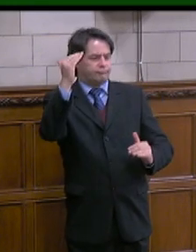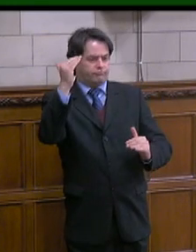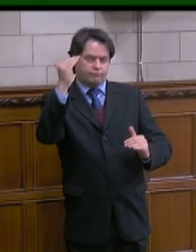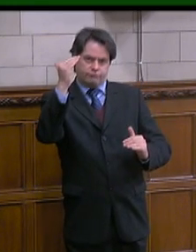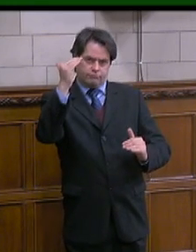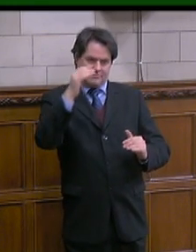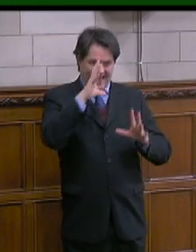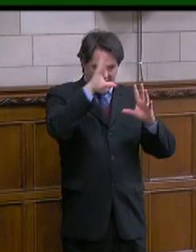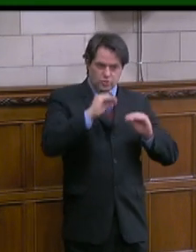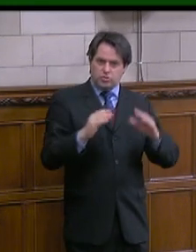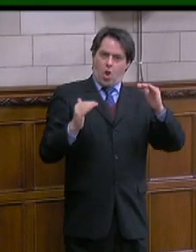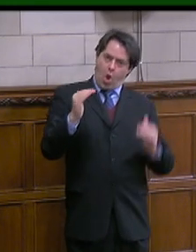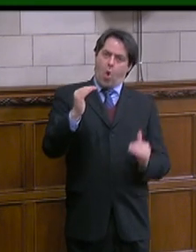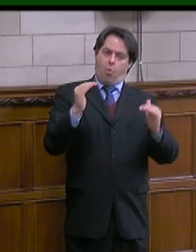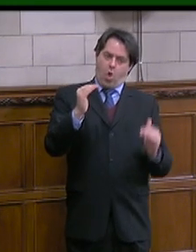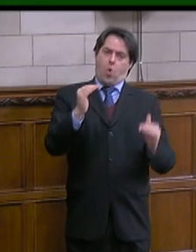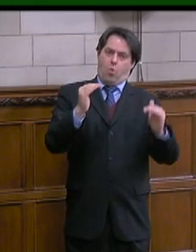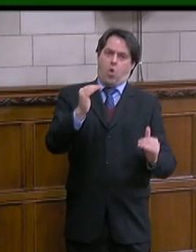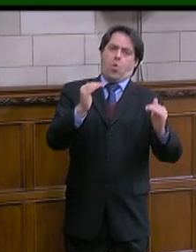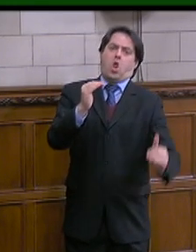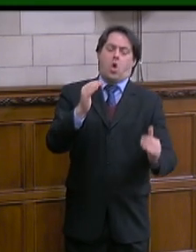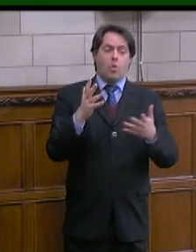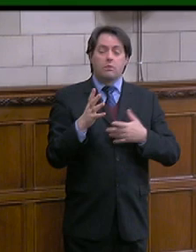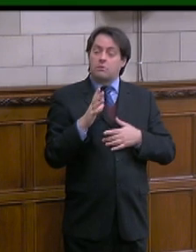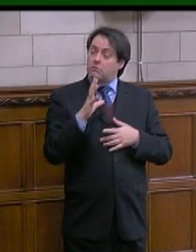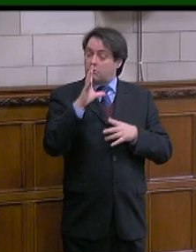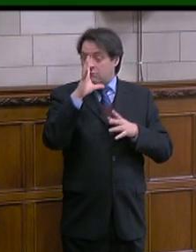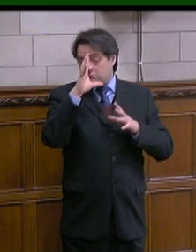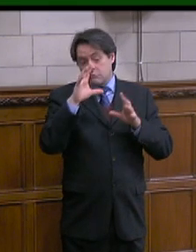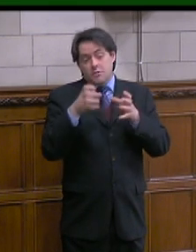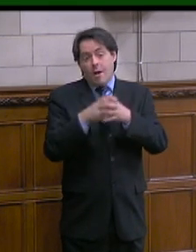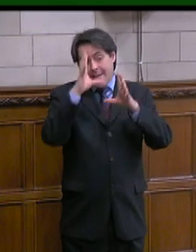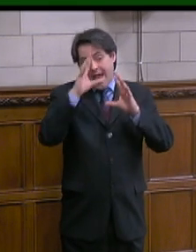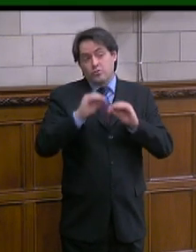compared with other children. Although the Department for Education claimed recently that attainment for deaf children